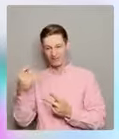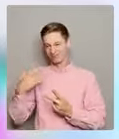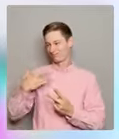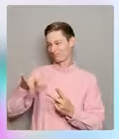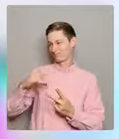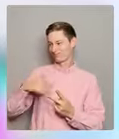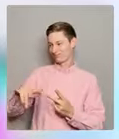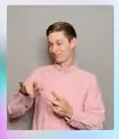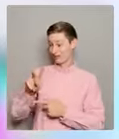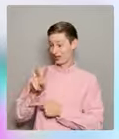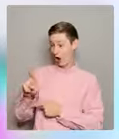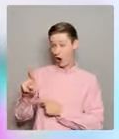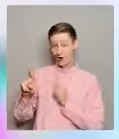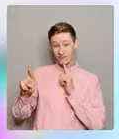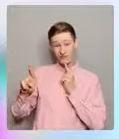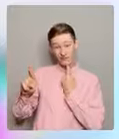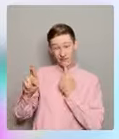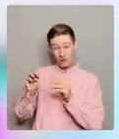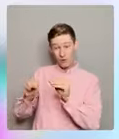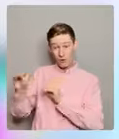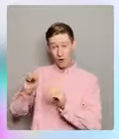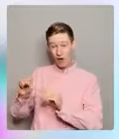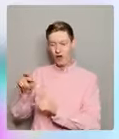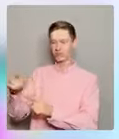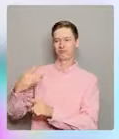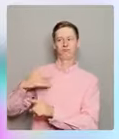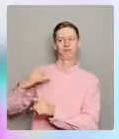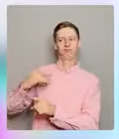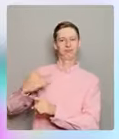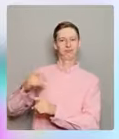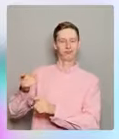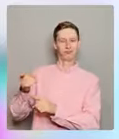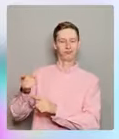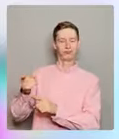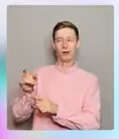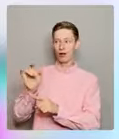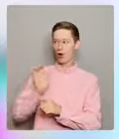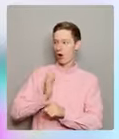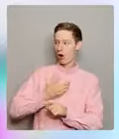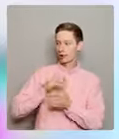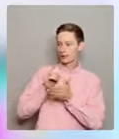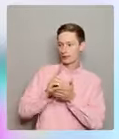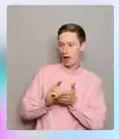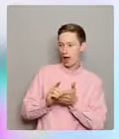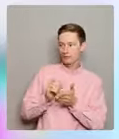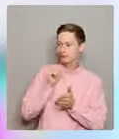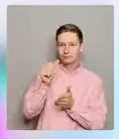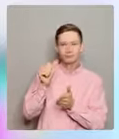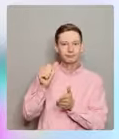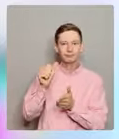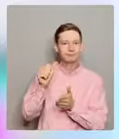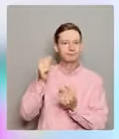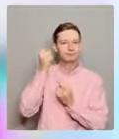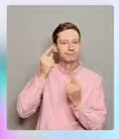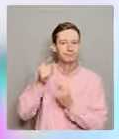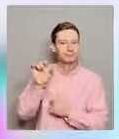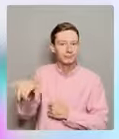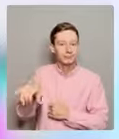for red, green, and also sensitive to intense VR locomotion. And this was a combination that the design just didn't account for, because we had a red laser